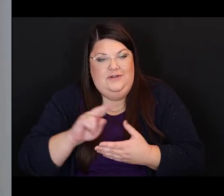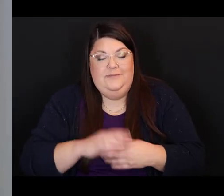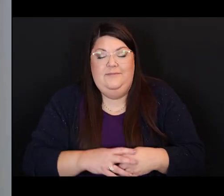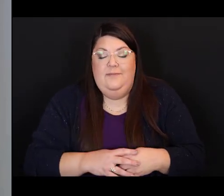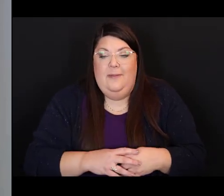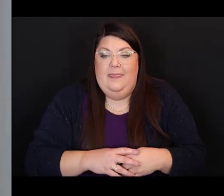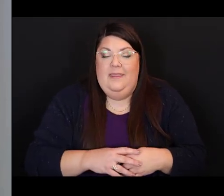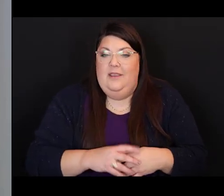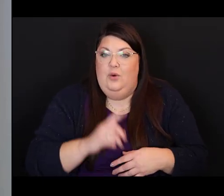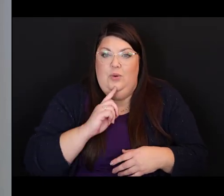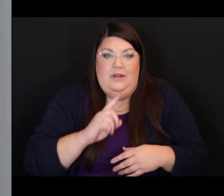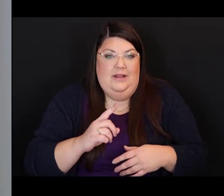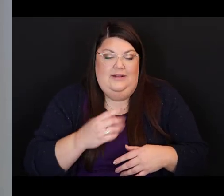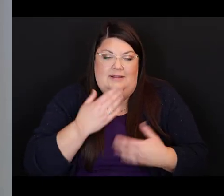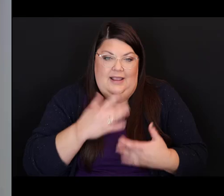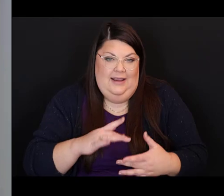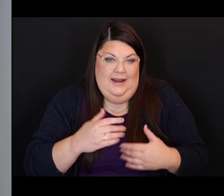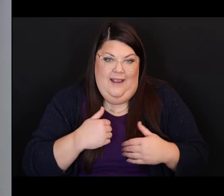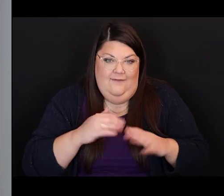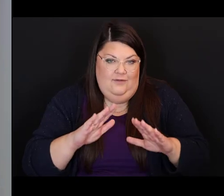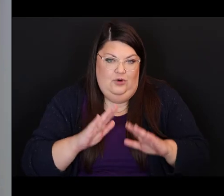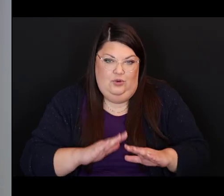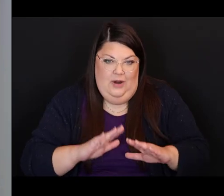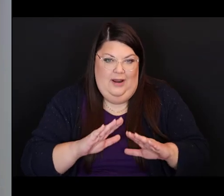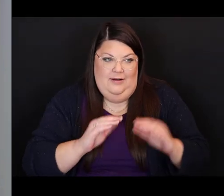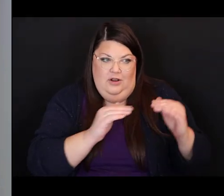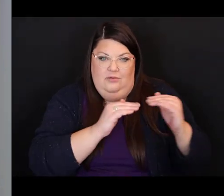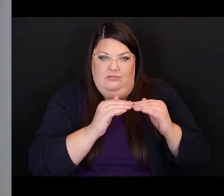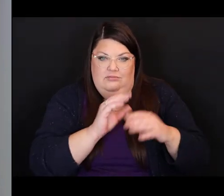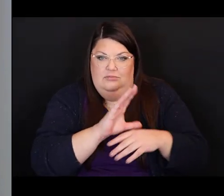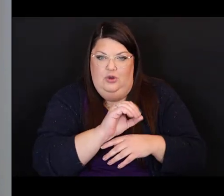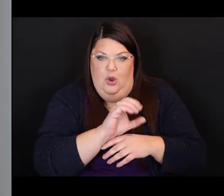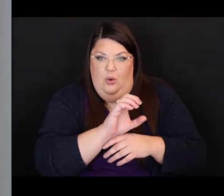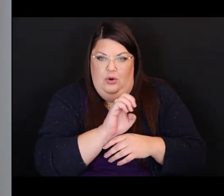with a great group of colleagues at GW so thanks for having me here today.